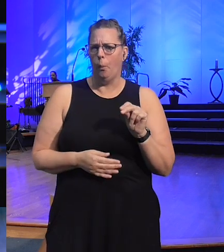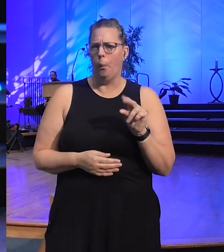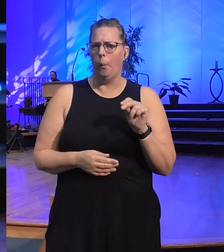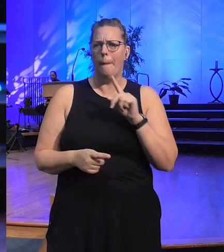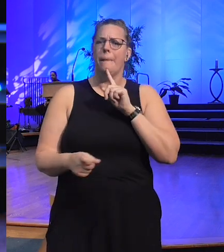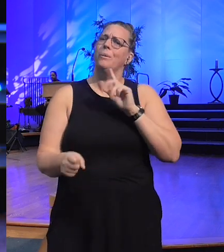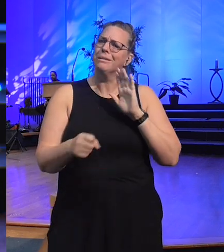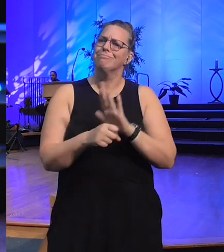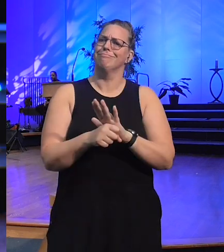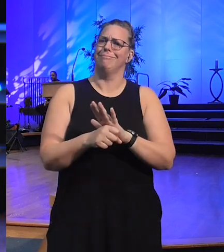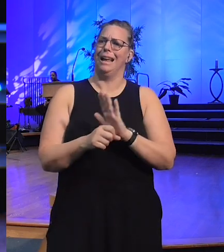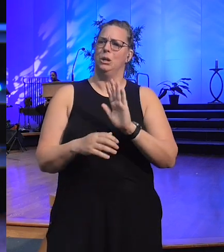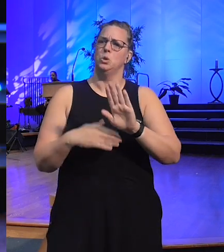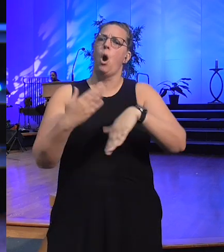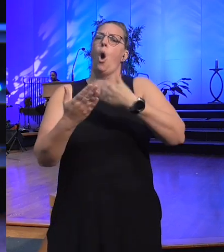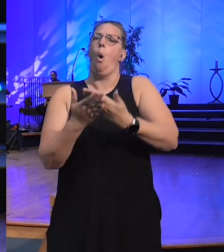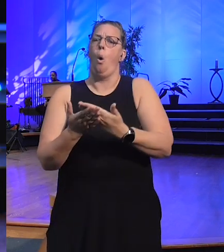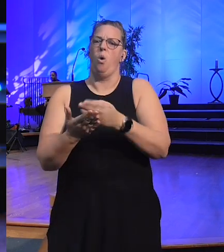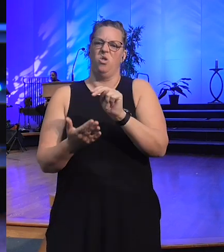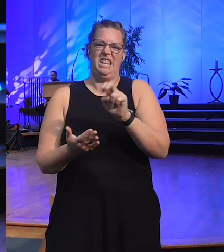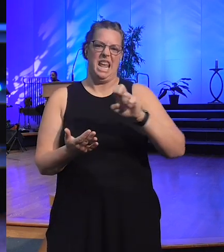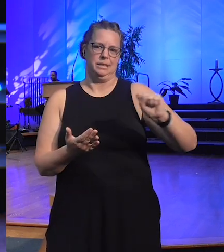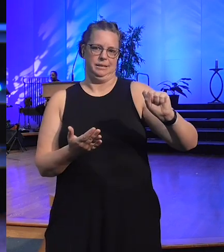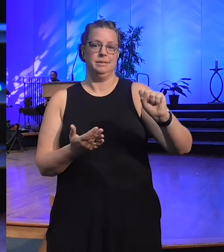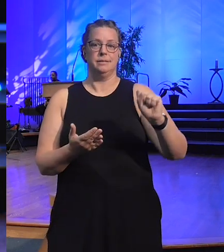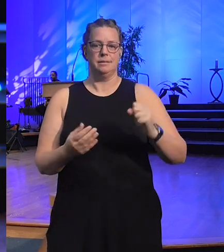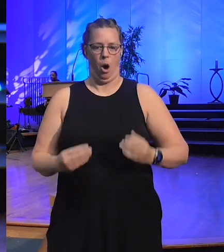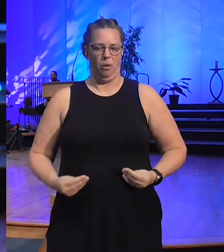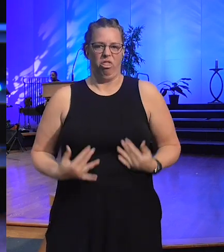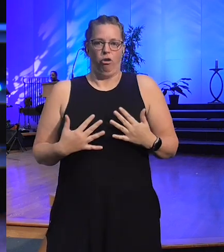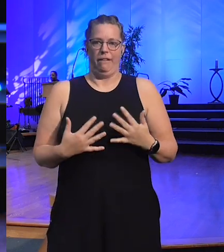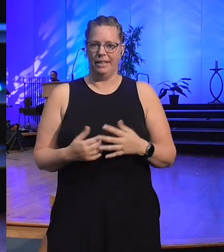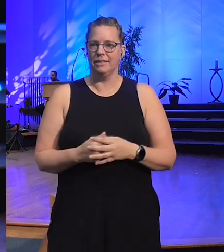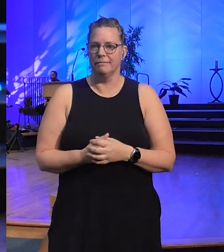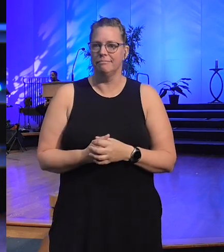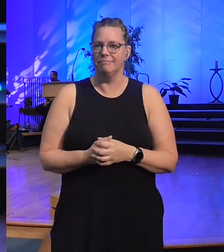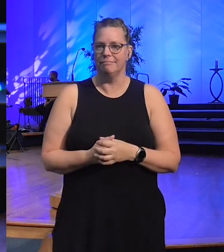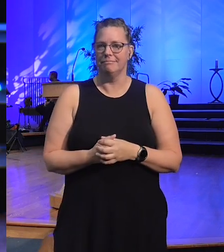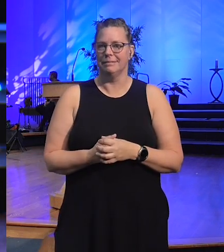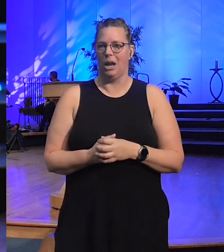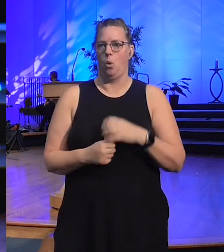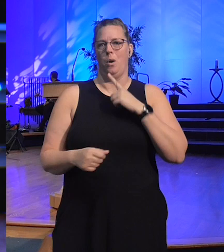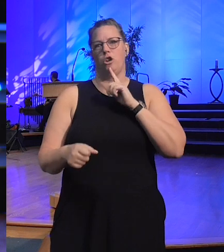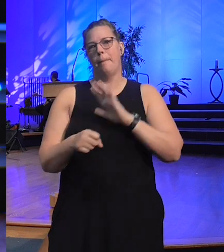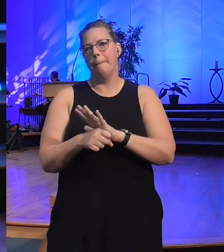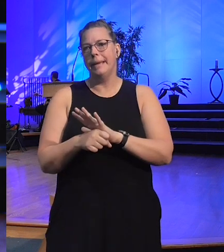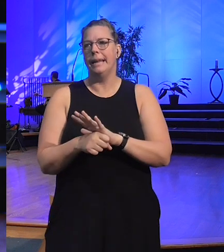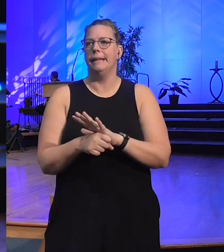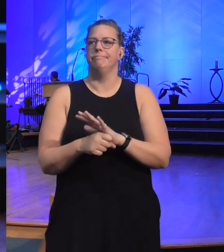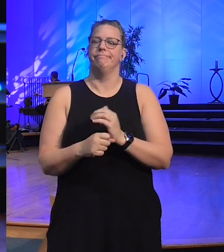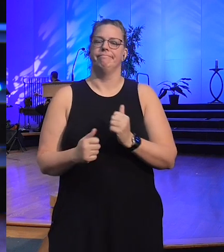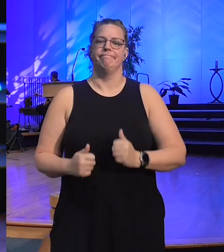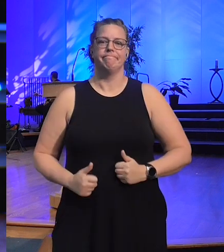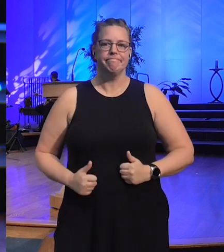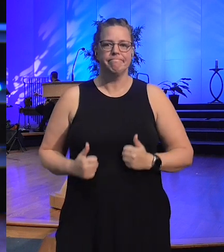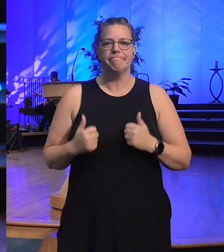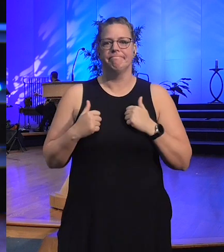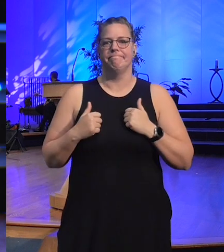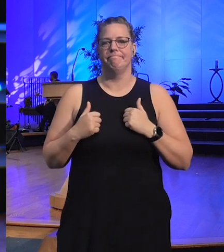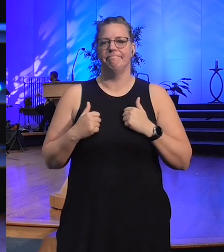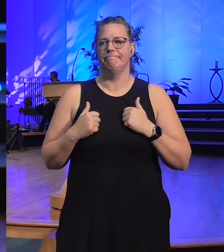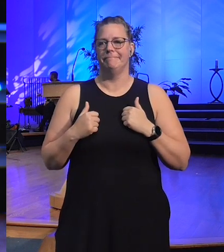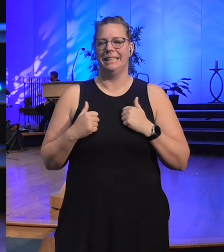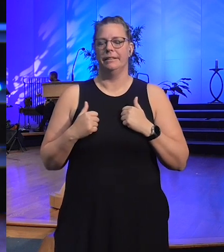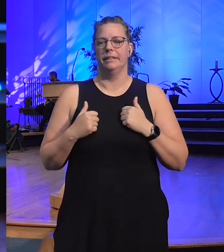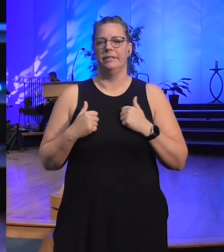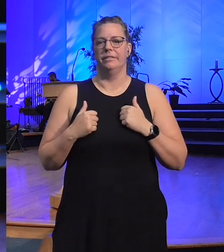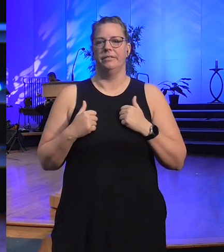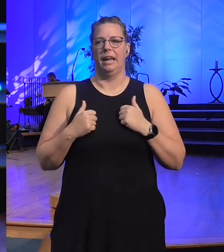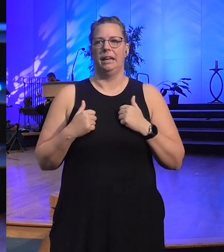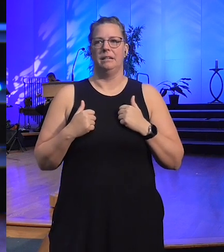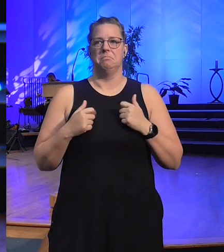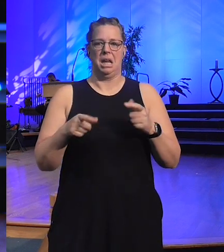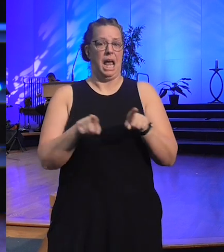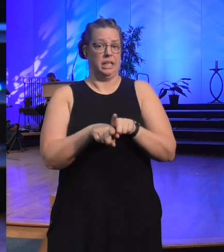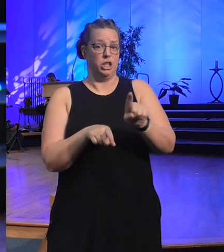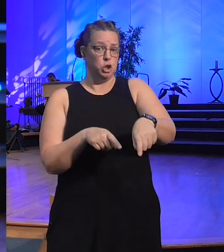to our wholeness we're committed to our thriving we're committed to living life as it should be uh